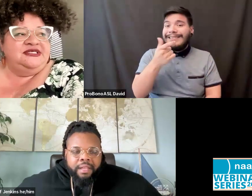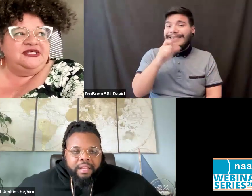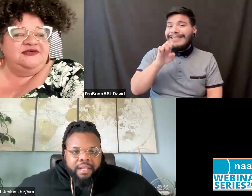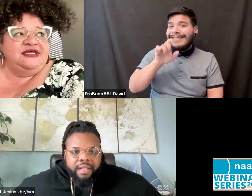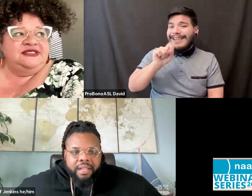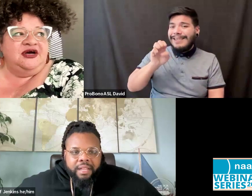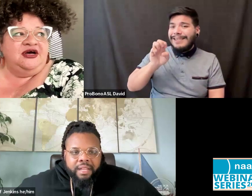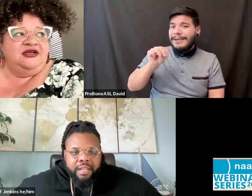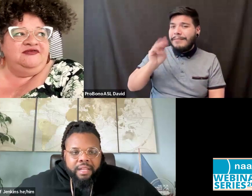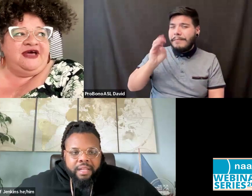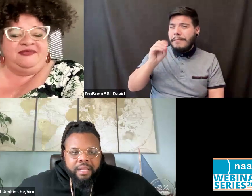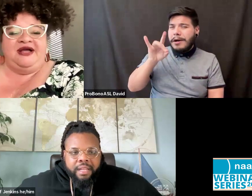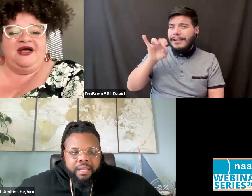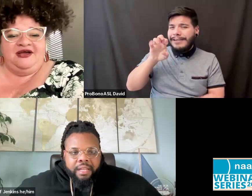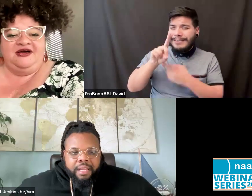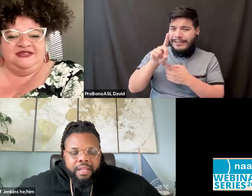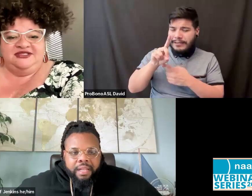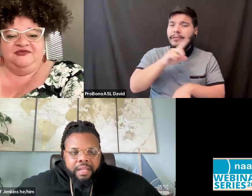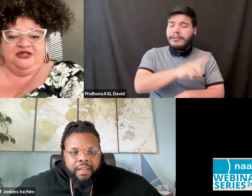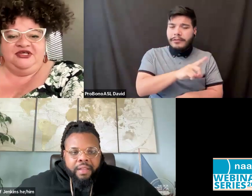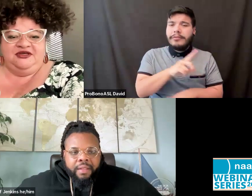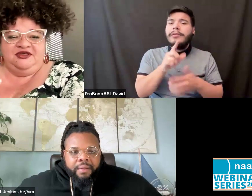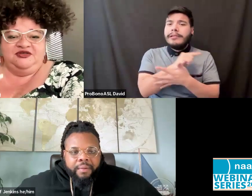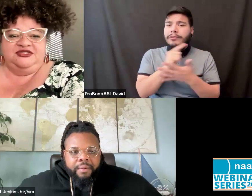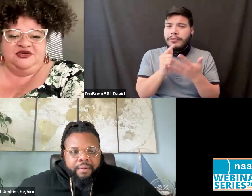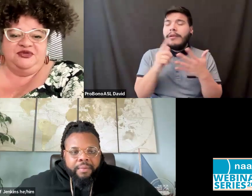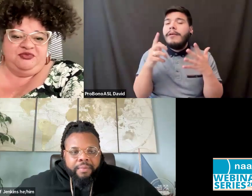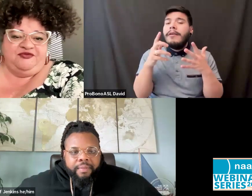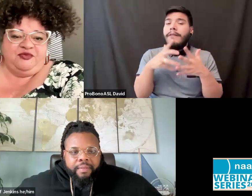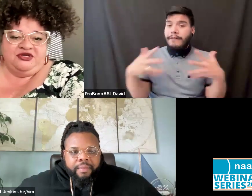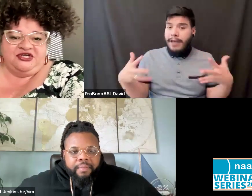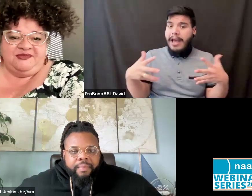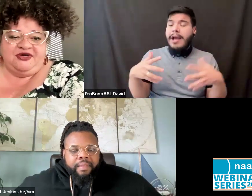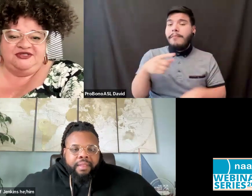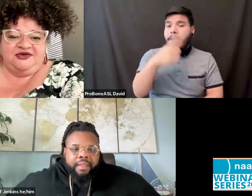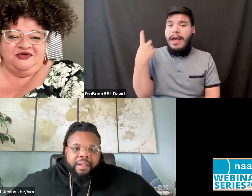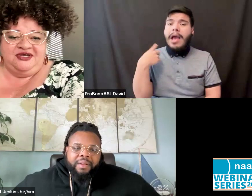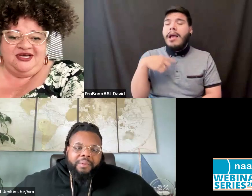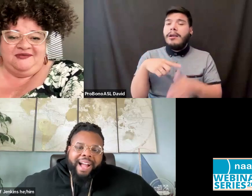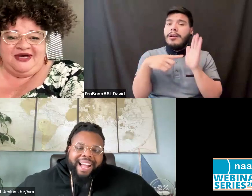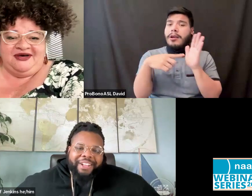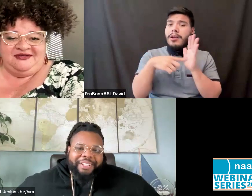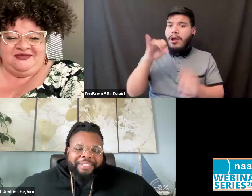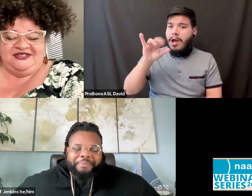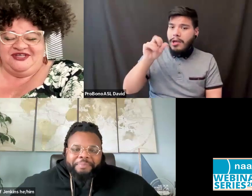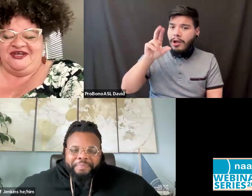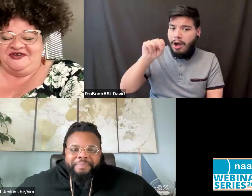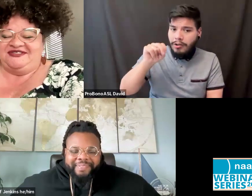a series on fat black icons that are really you know just did a really beautiful workshop also about Andre Leon